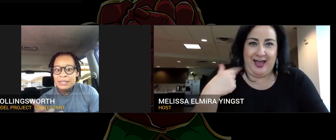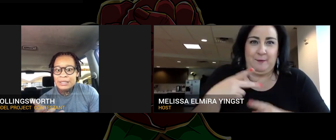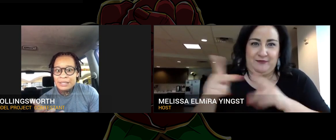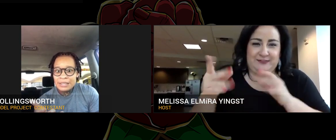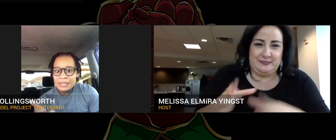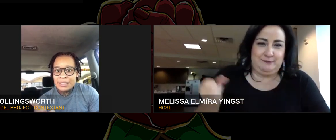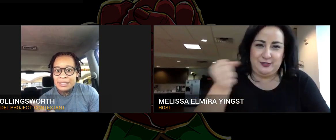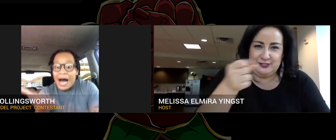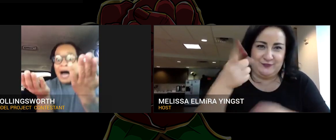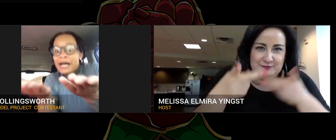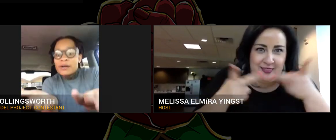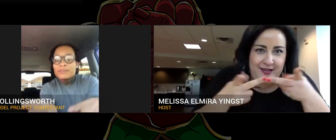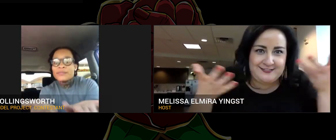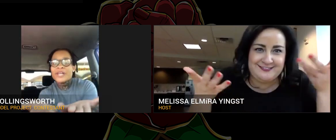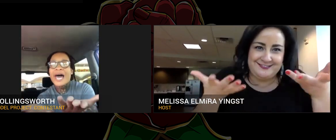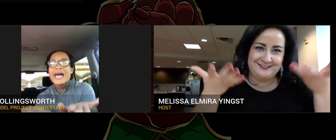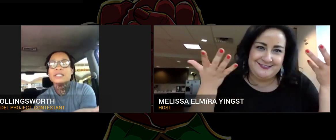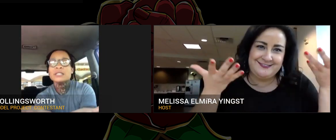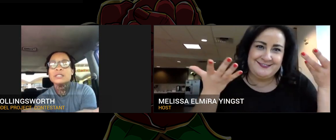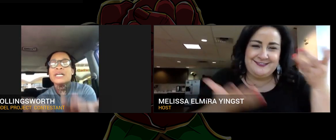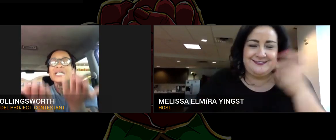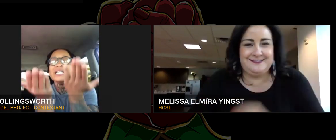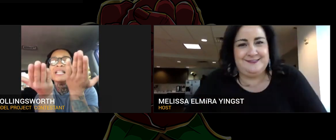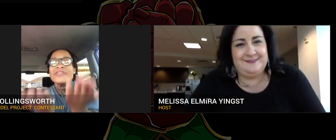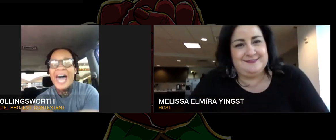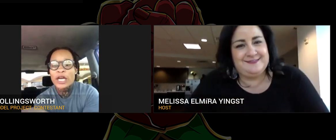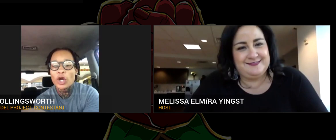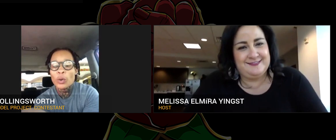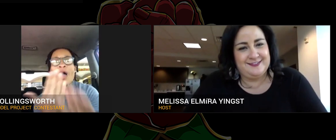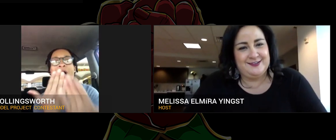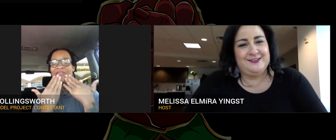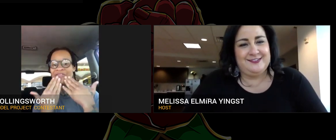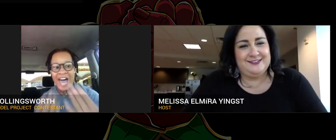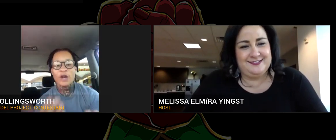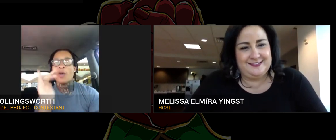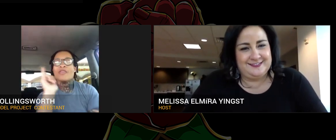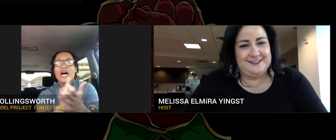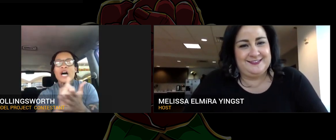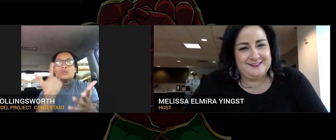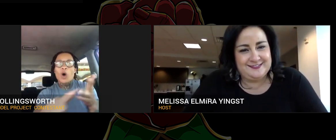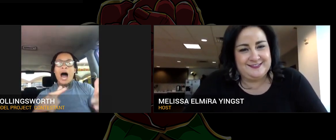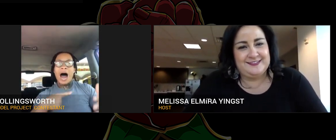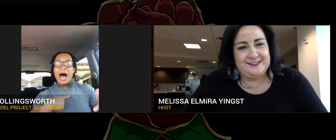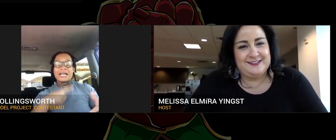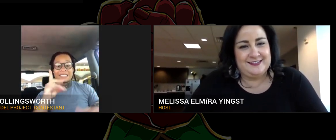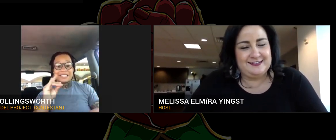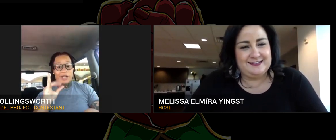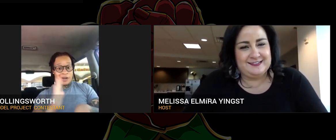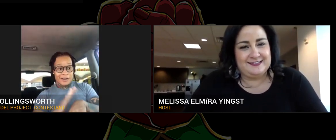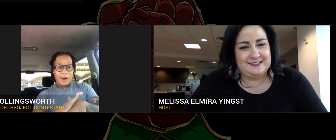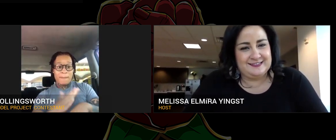a professional interpreter placed in the first place. That! Thank you! Thank you! That was what I warned my partner about.